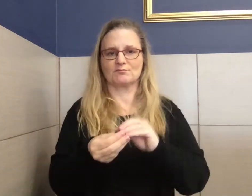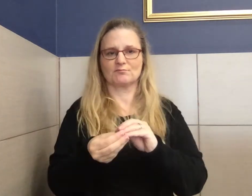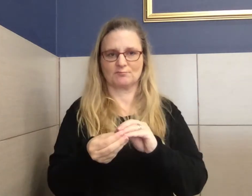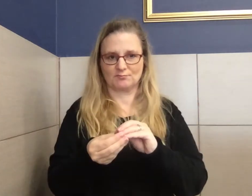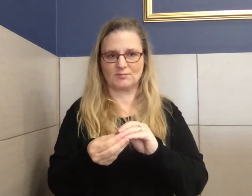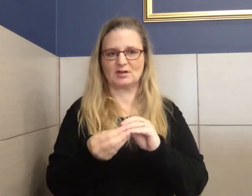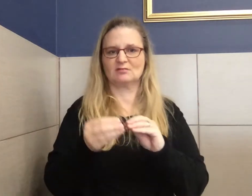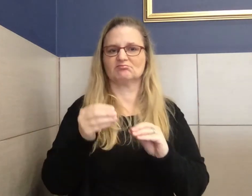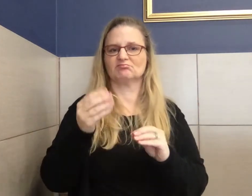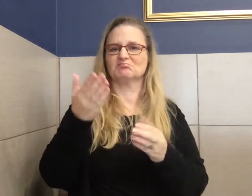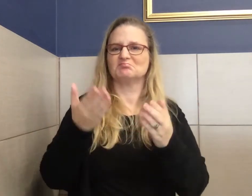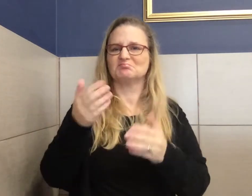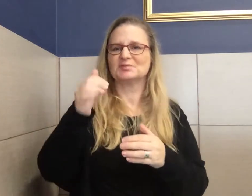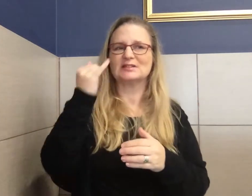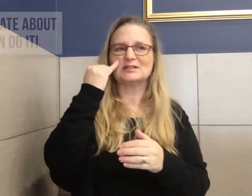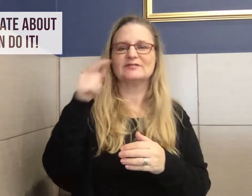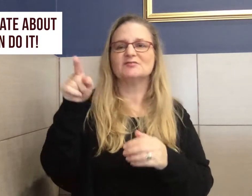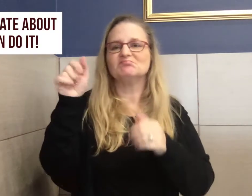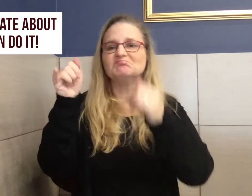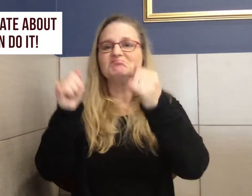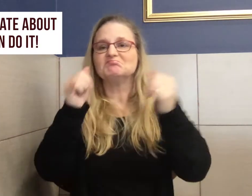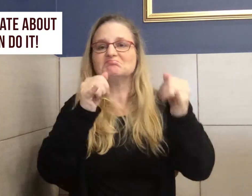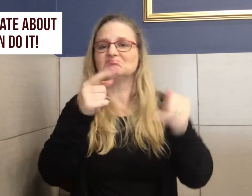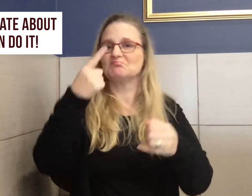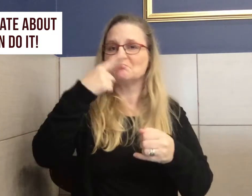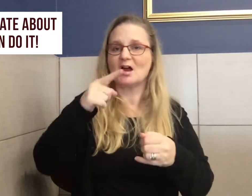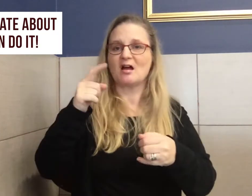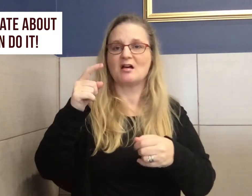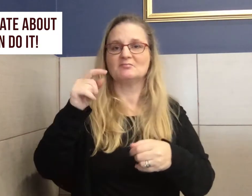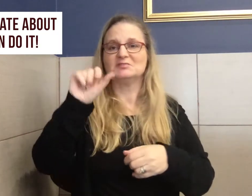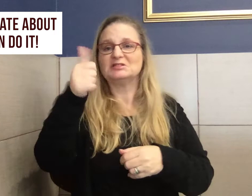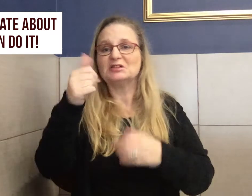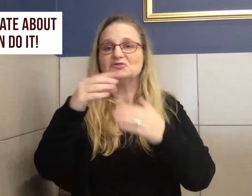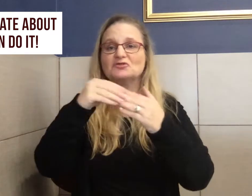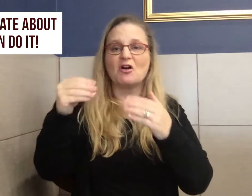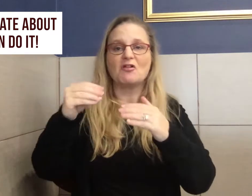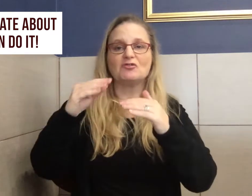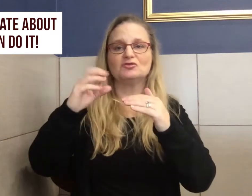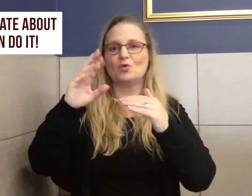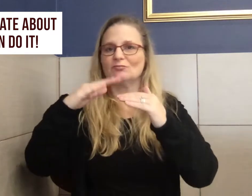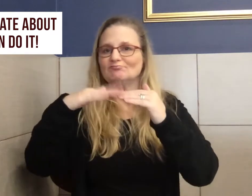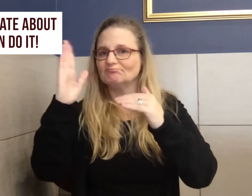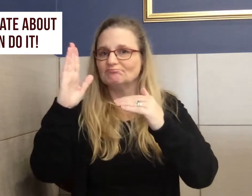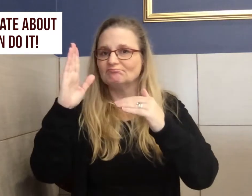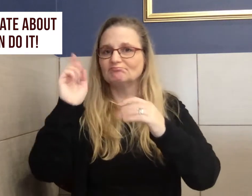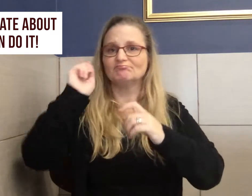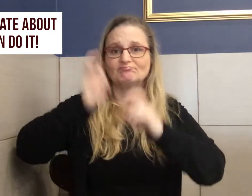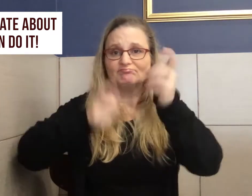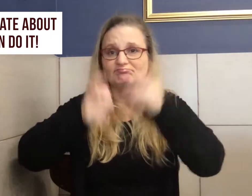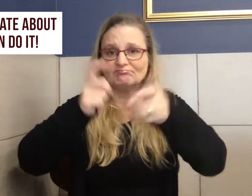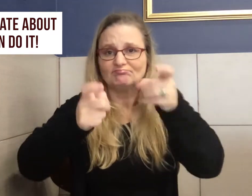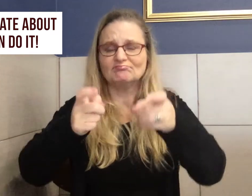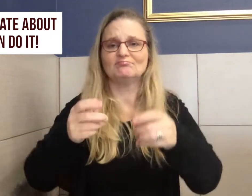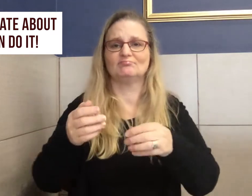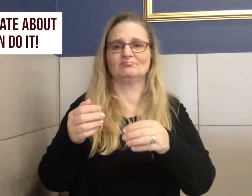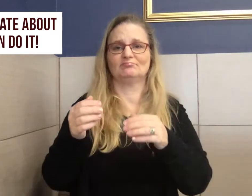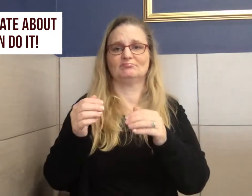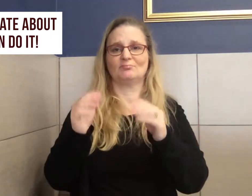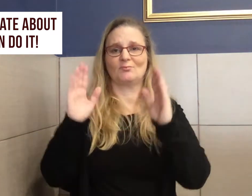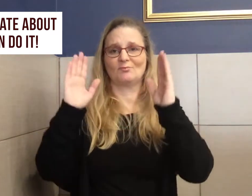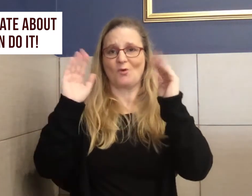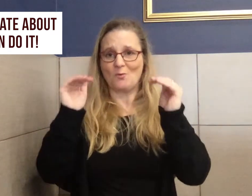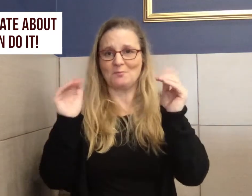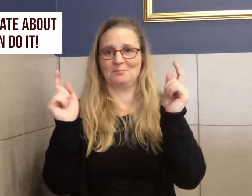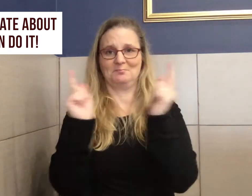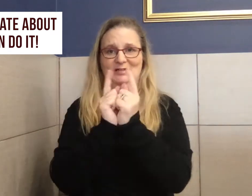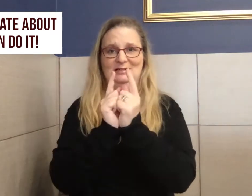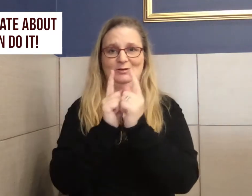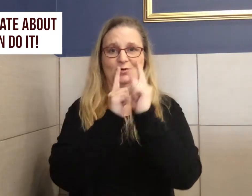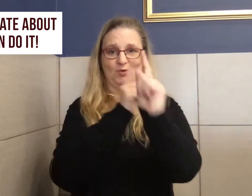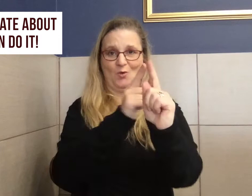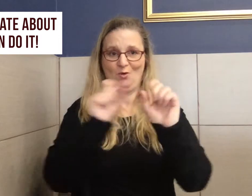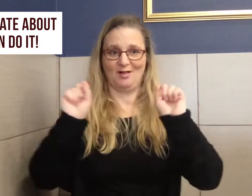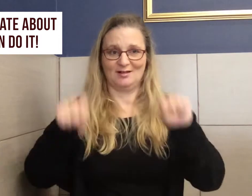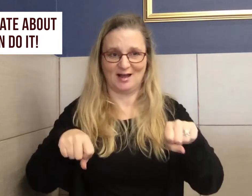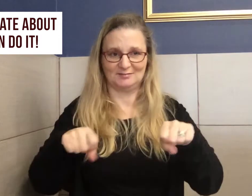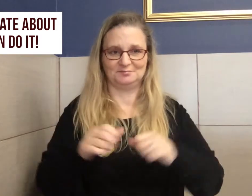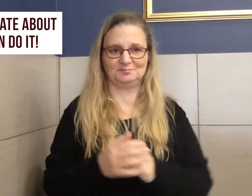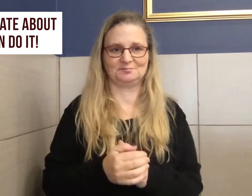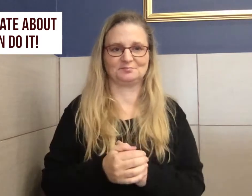If each of you can donate $10.00 or more that would be wonderful. We can meet the goal.